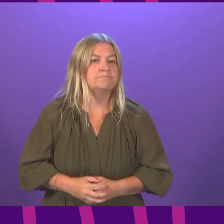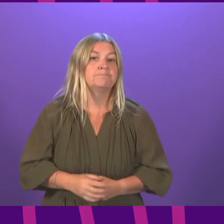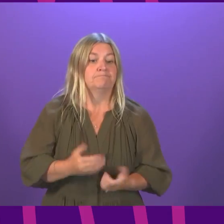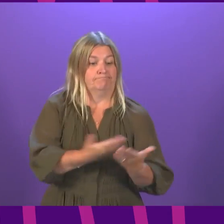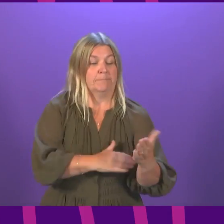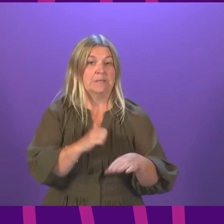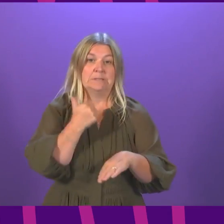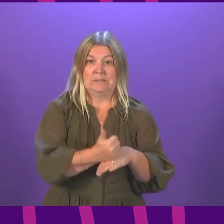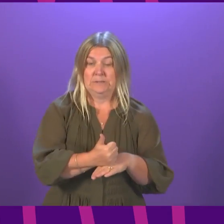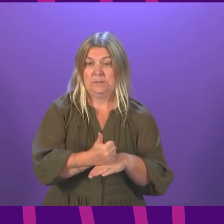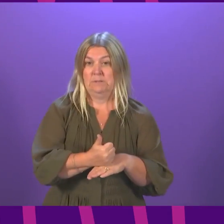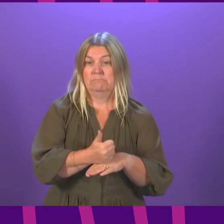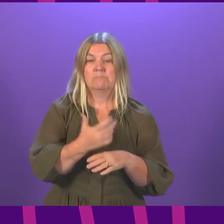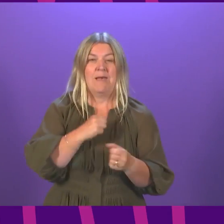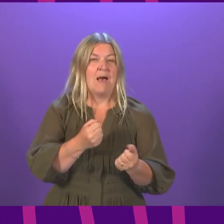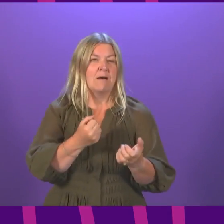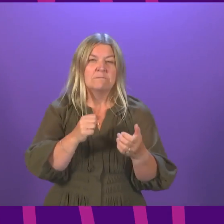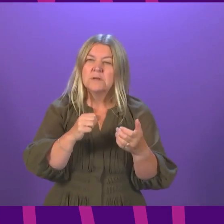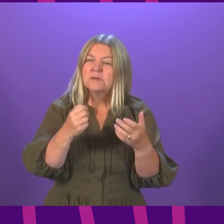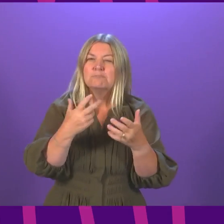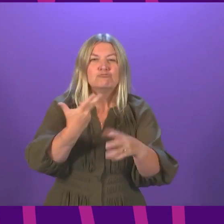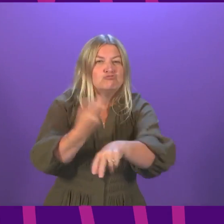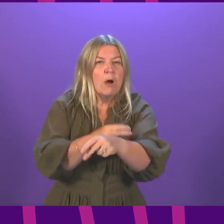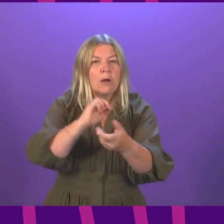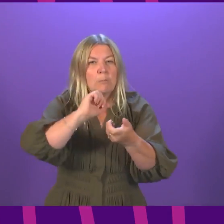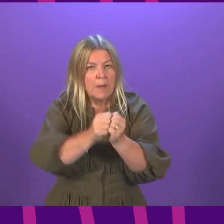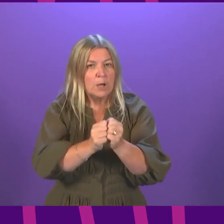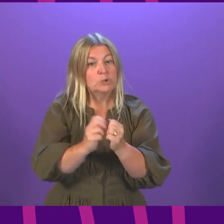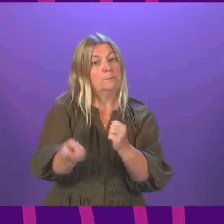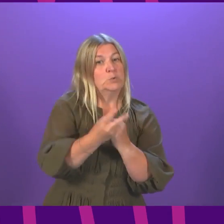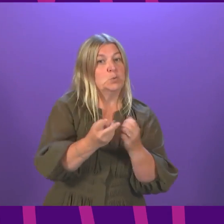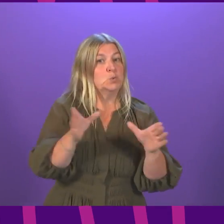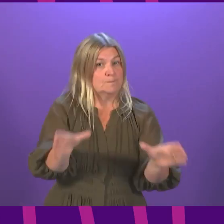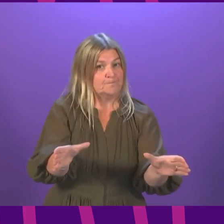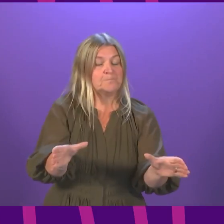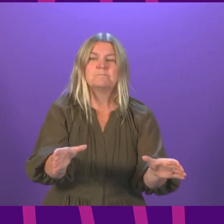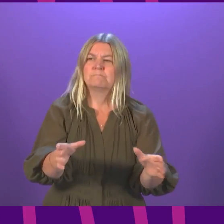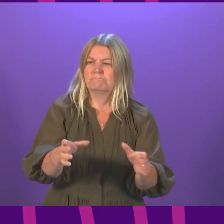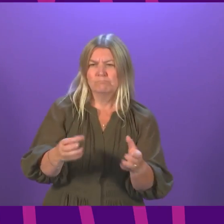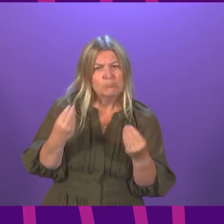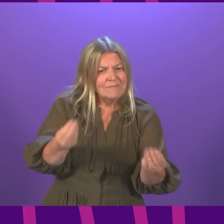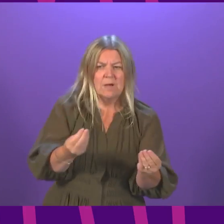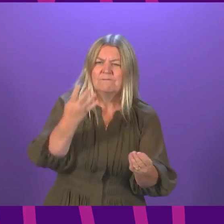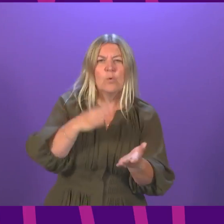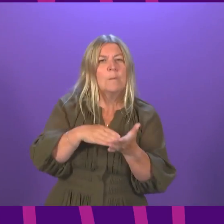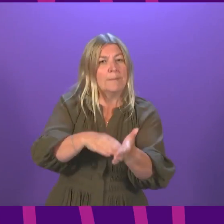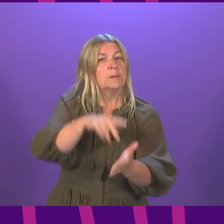in funding to alcohol and drug partnerships and, over and above that, £4 million for